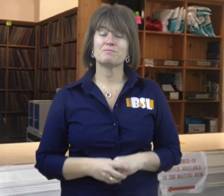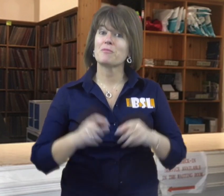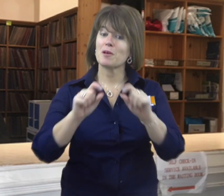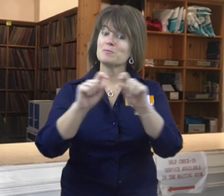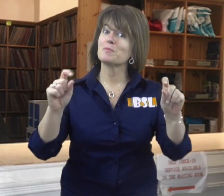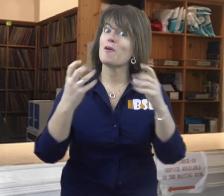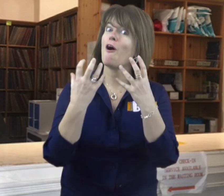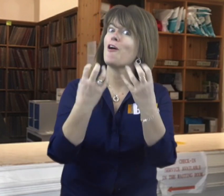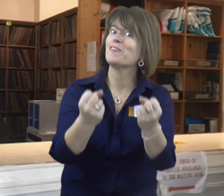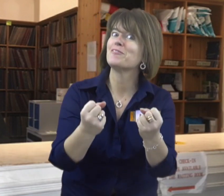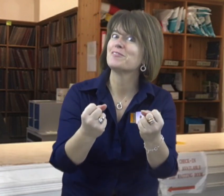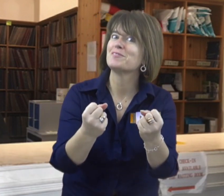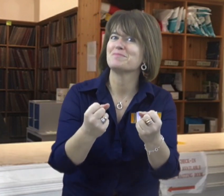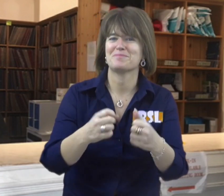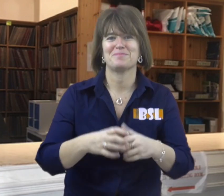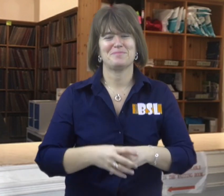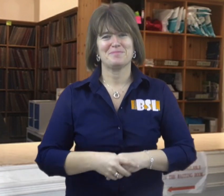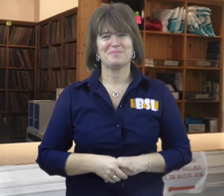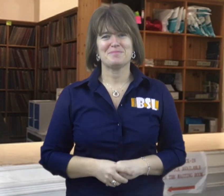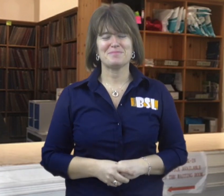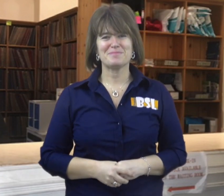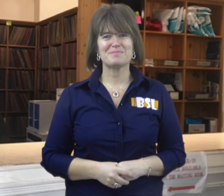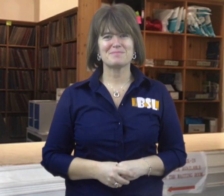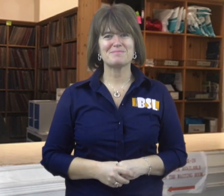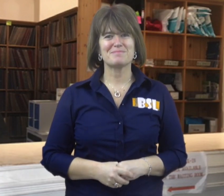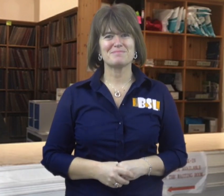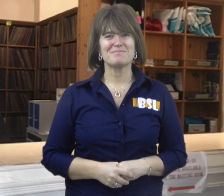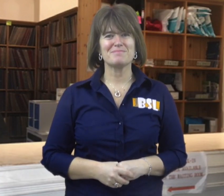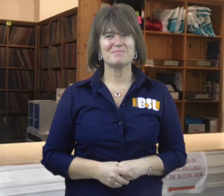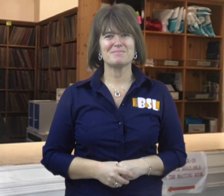Now with subtitles off